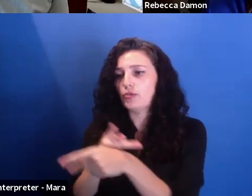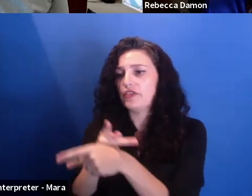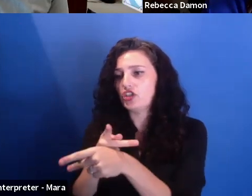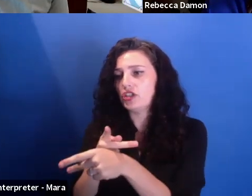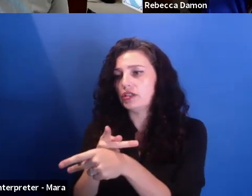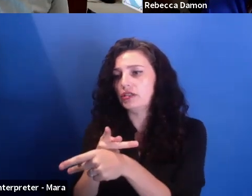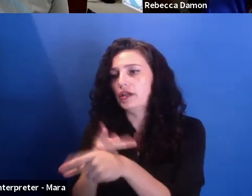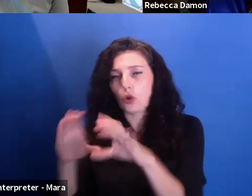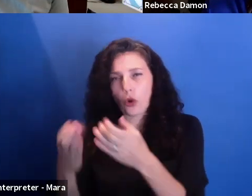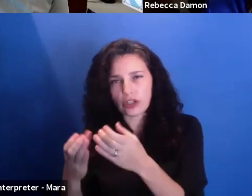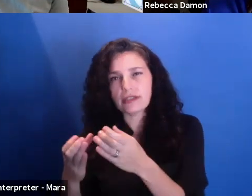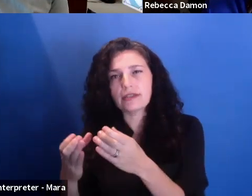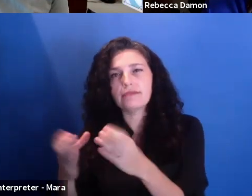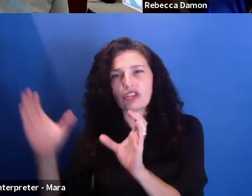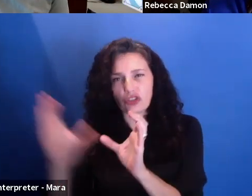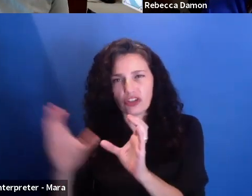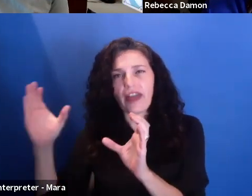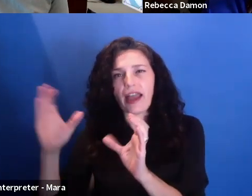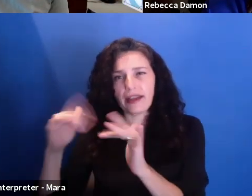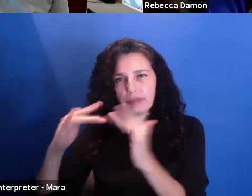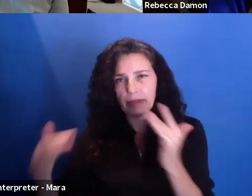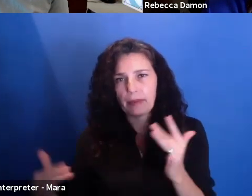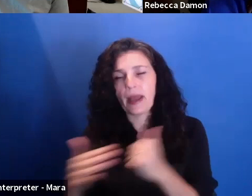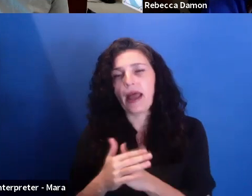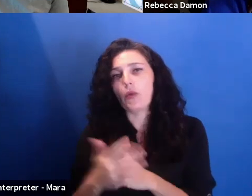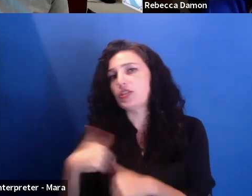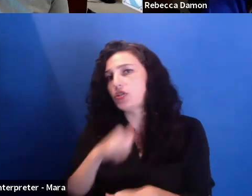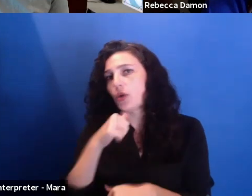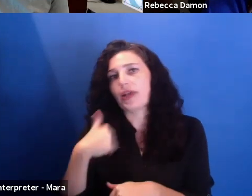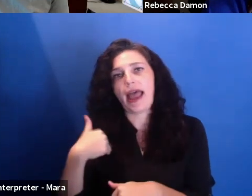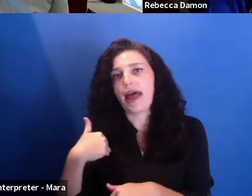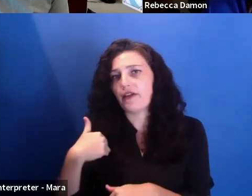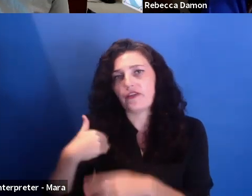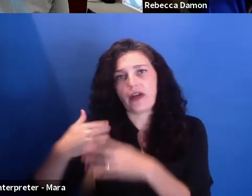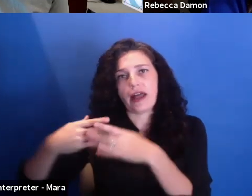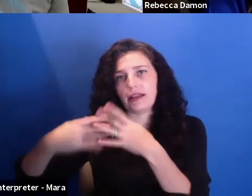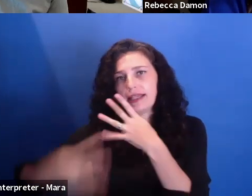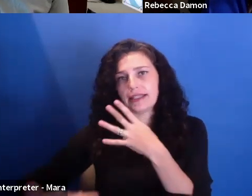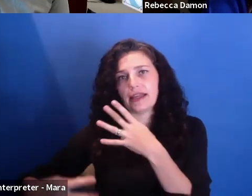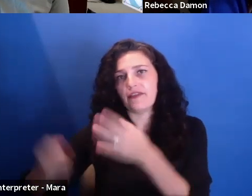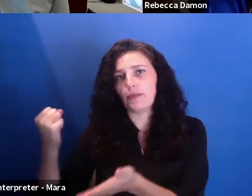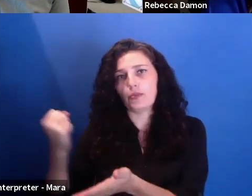we don't have a list, at this time, of approved COVID Compliance Supervisors, or anything like that. The companies are handling that